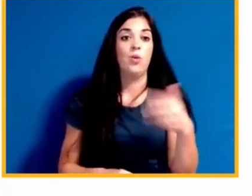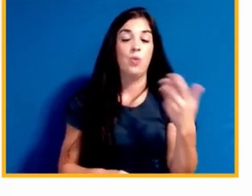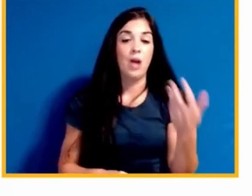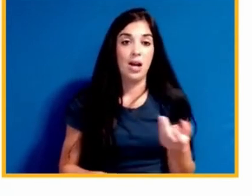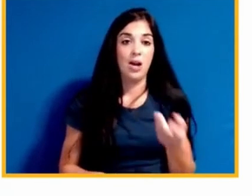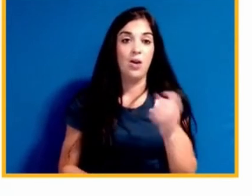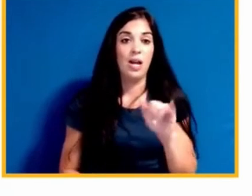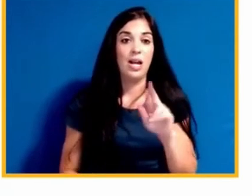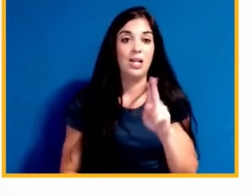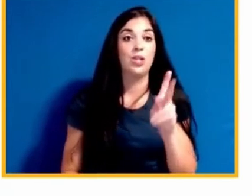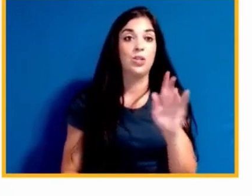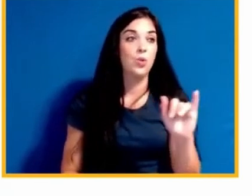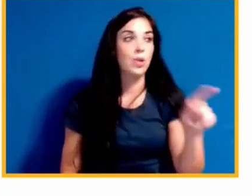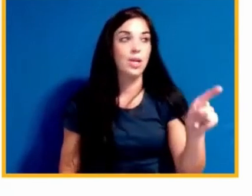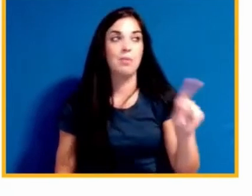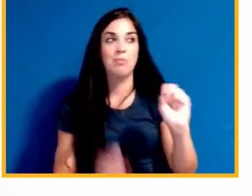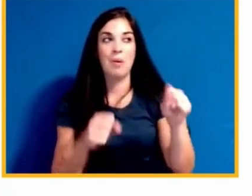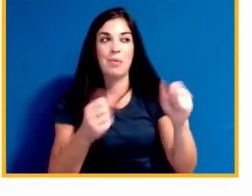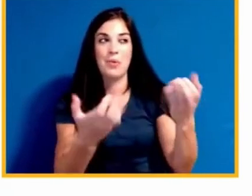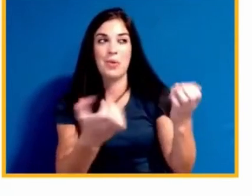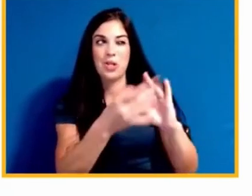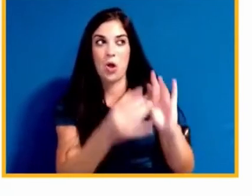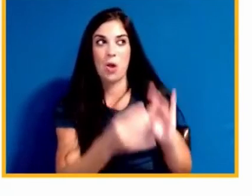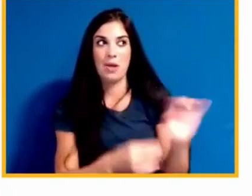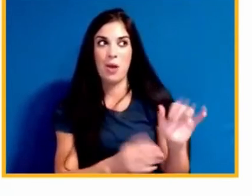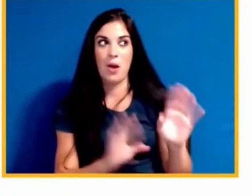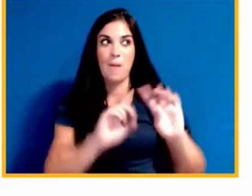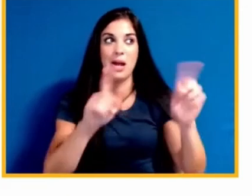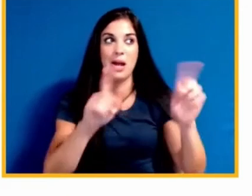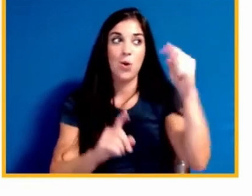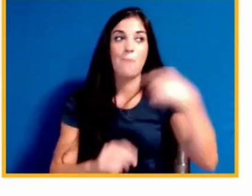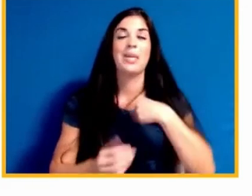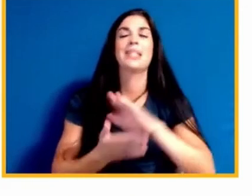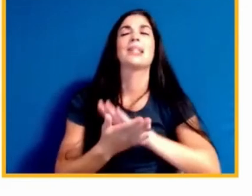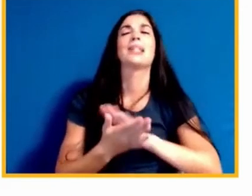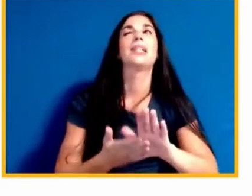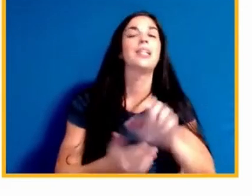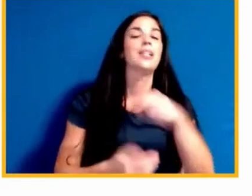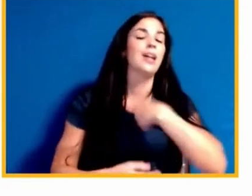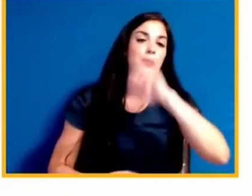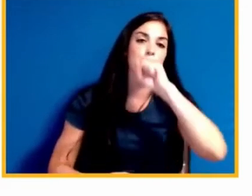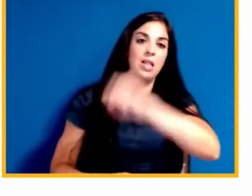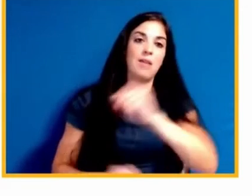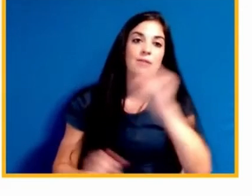would like to say something about this as well but for me, clean, loved it, it was just amazing.